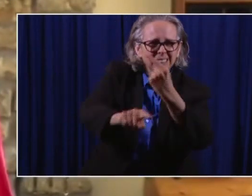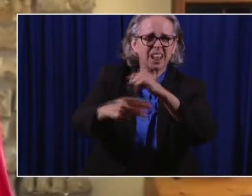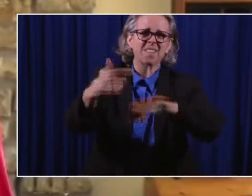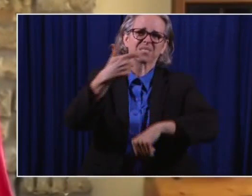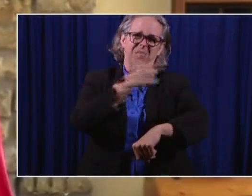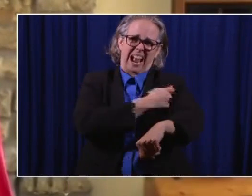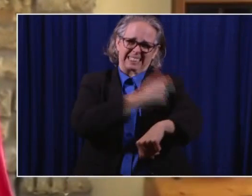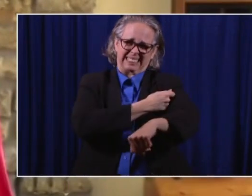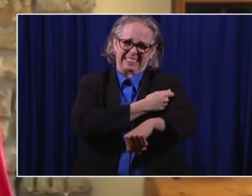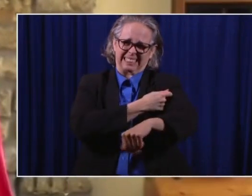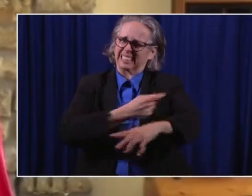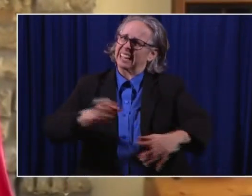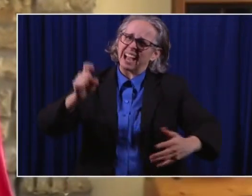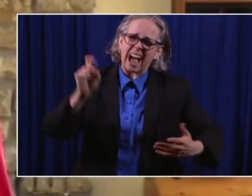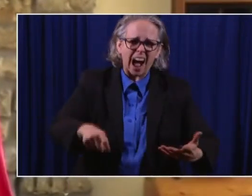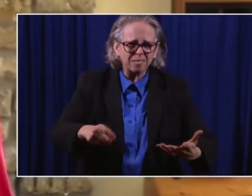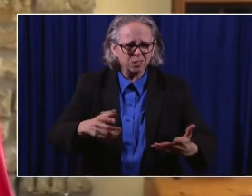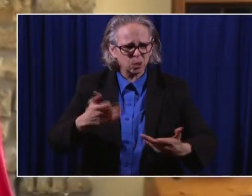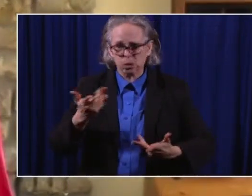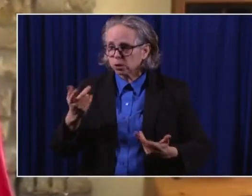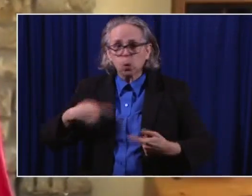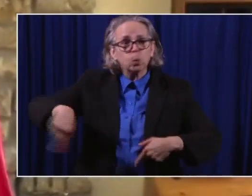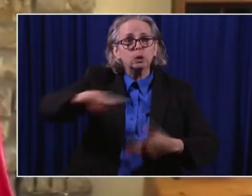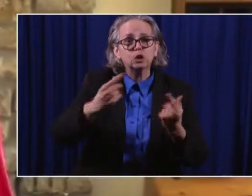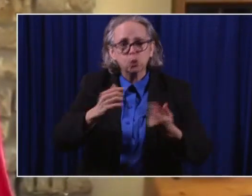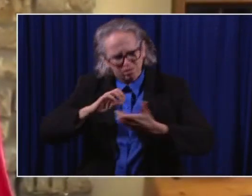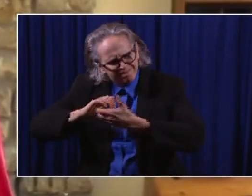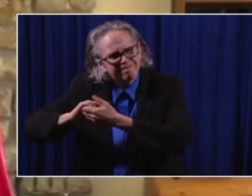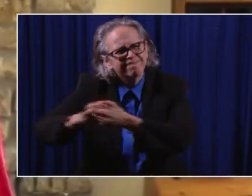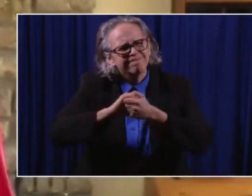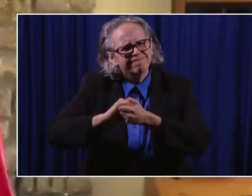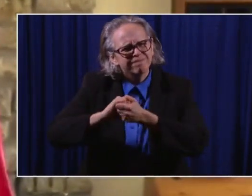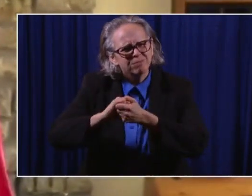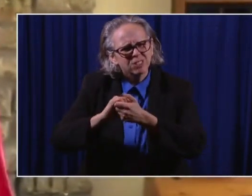HERE TO THE POINT WHERE WE ARE GOING HAVE IMMUNITY FROM THE